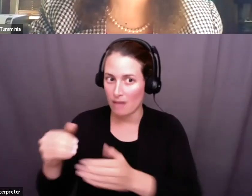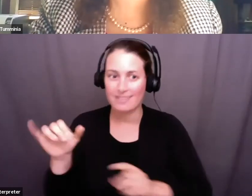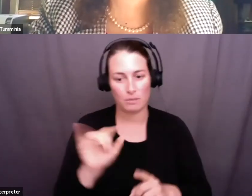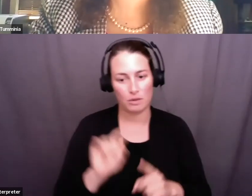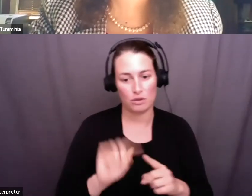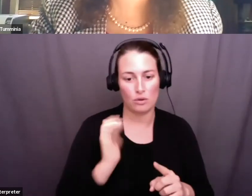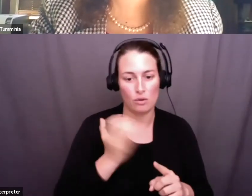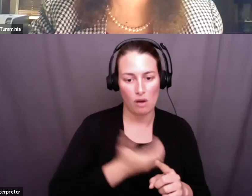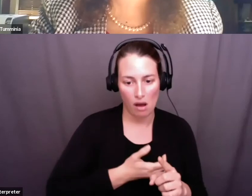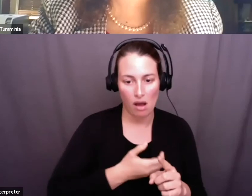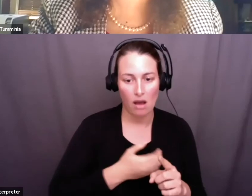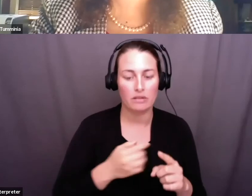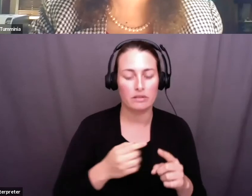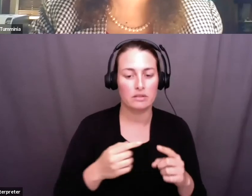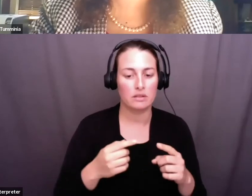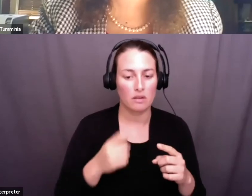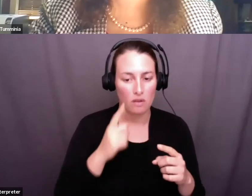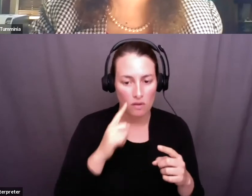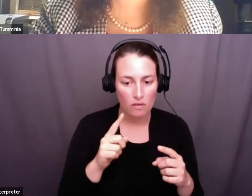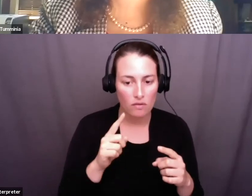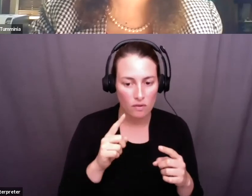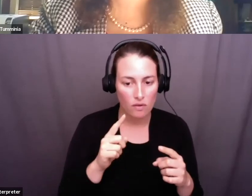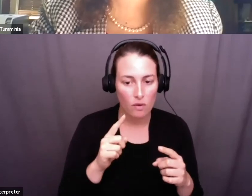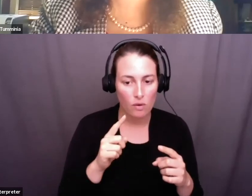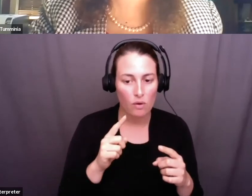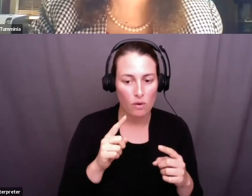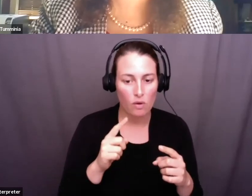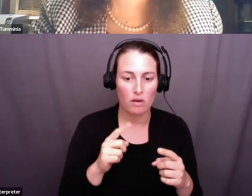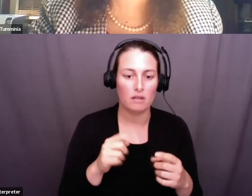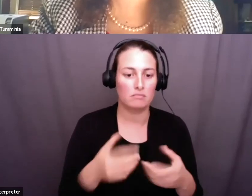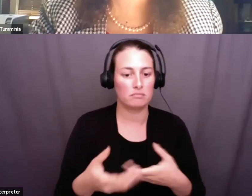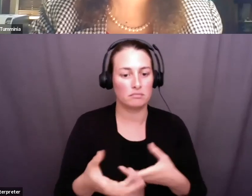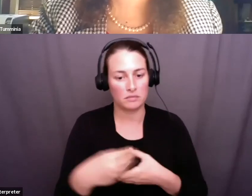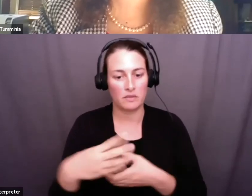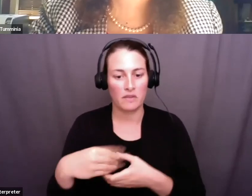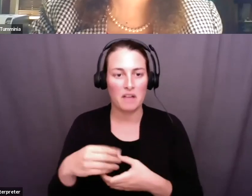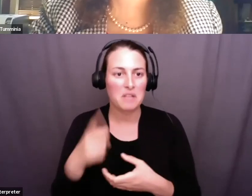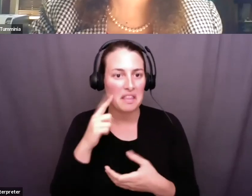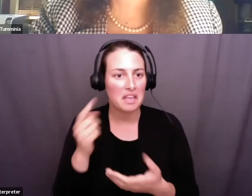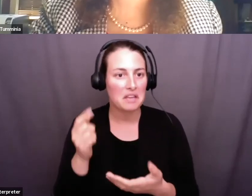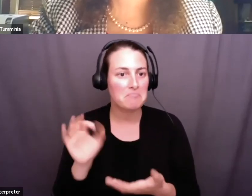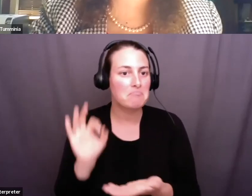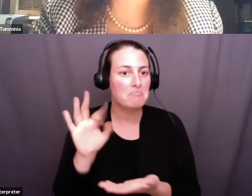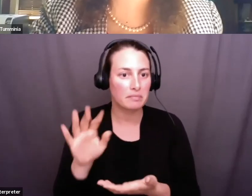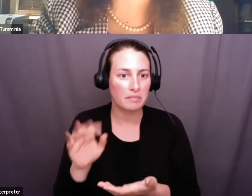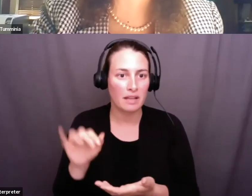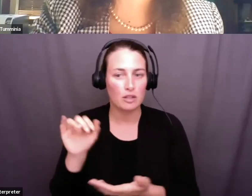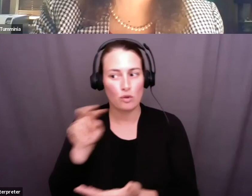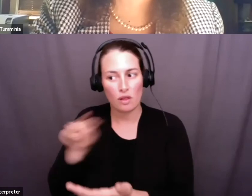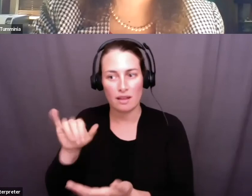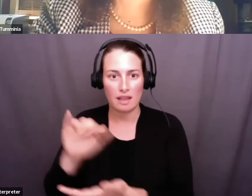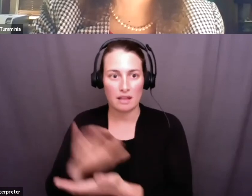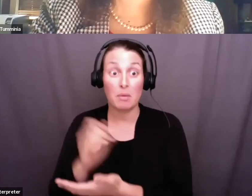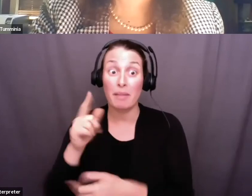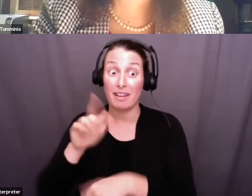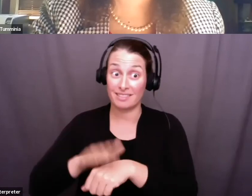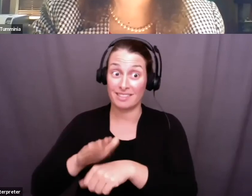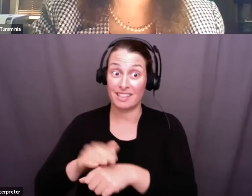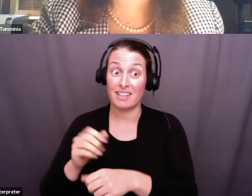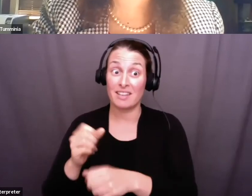just to see what was done with that. That’s a very long document, but as an example.